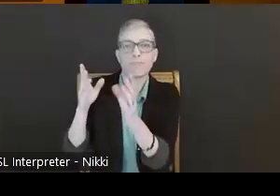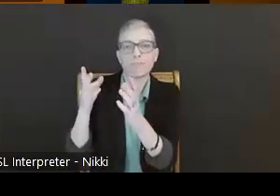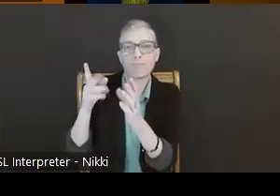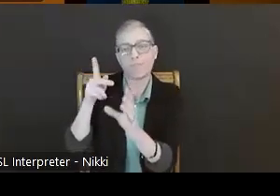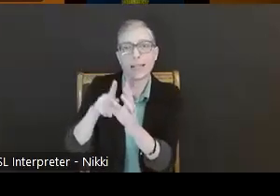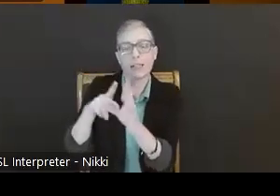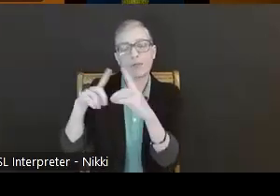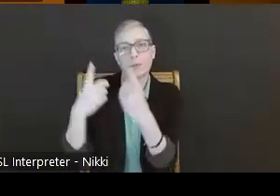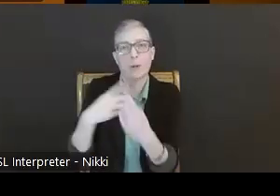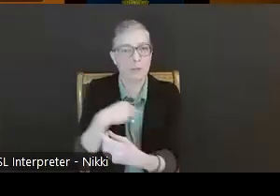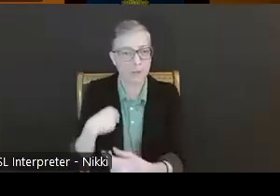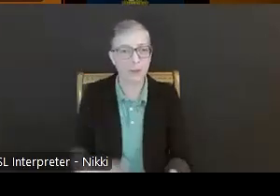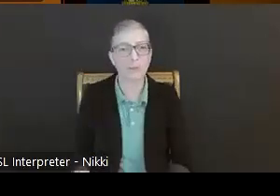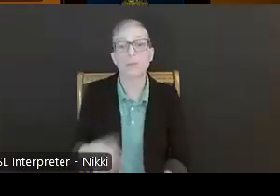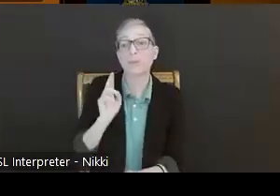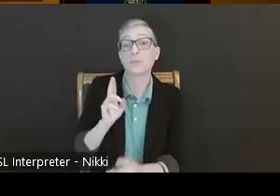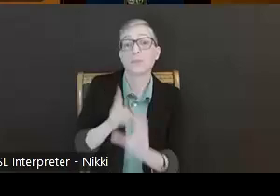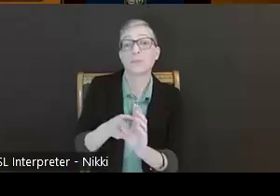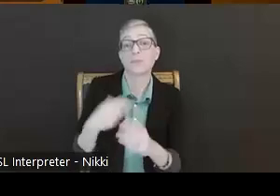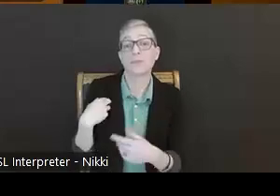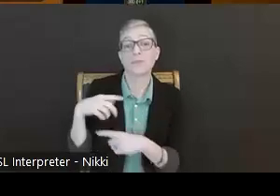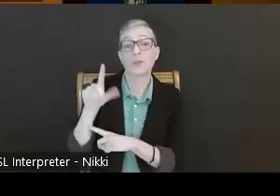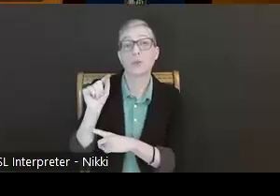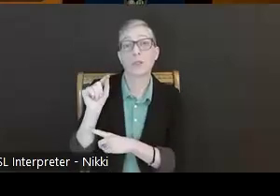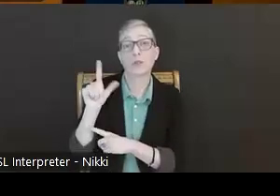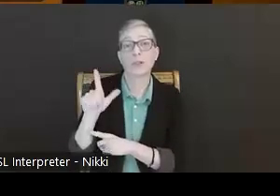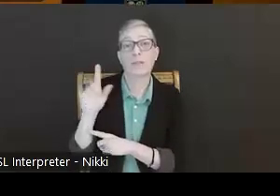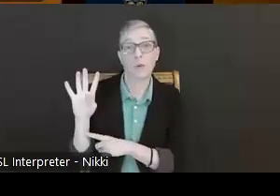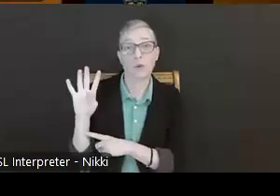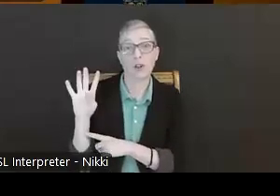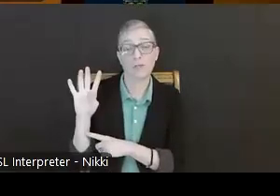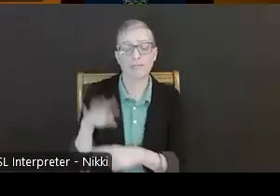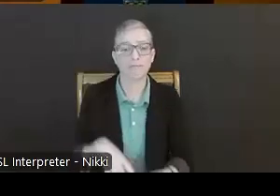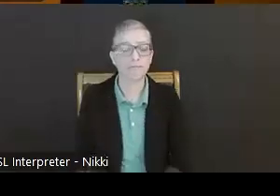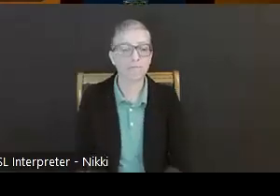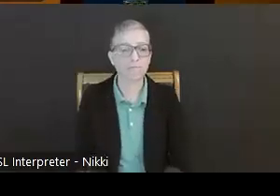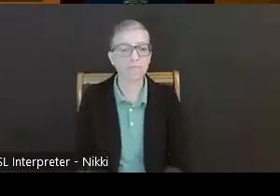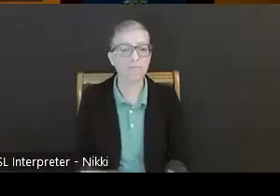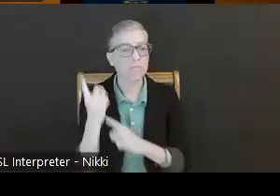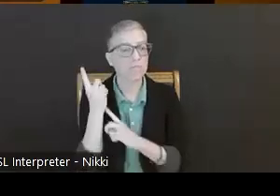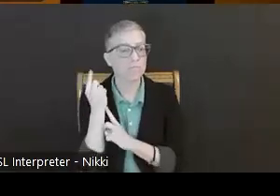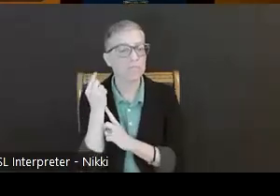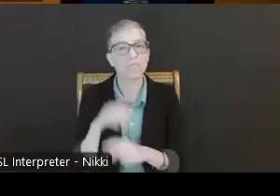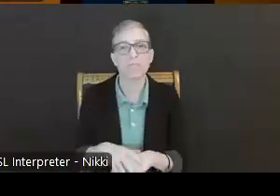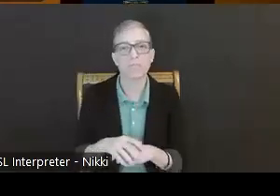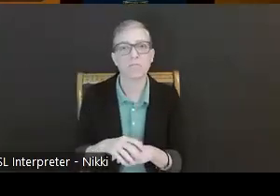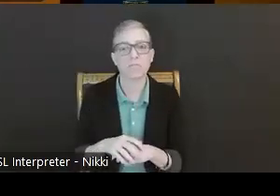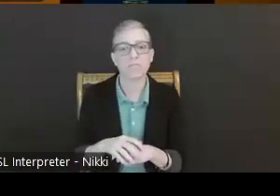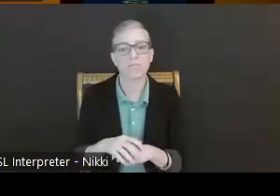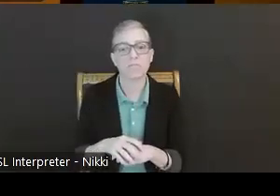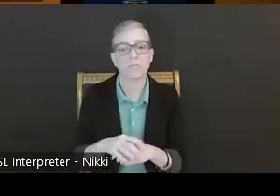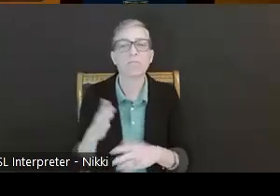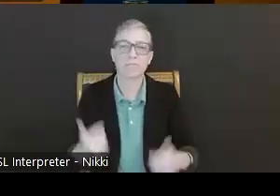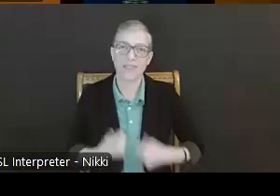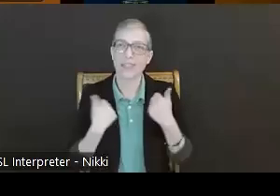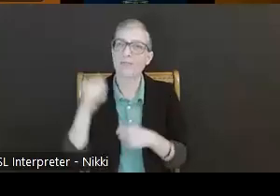2024 um she's a longtime Rochester resident she received her Bachelor's of Arts in Psychology